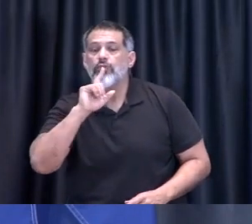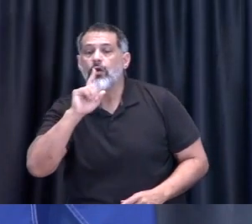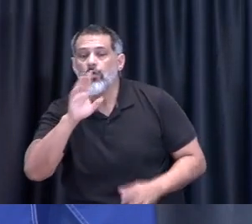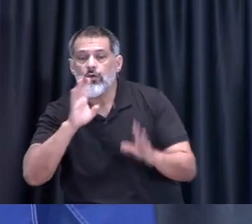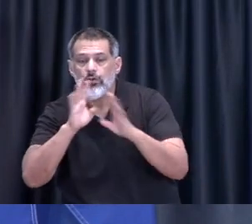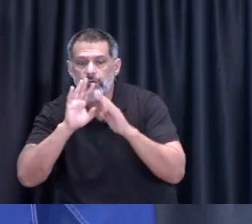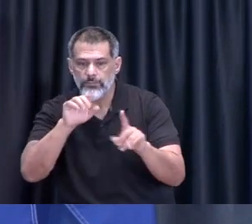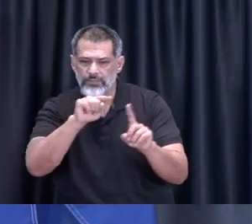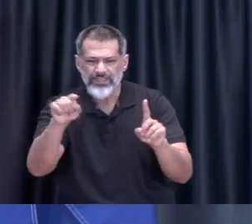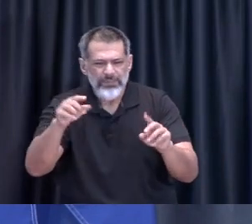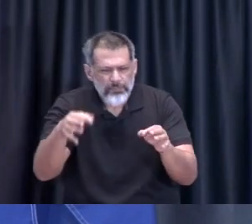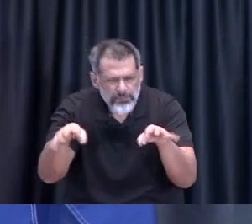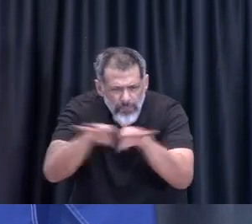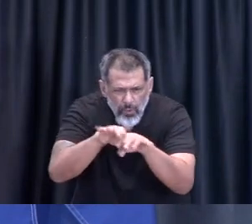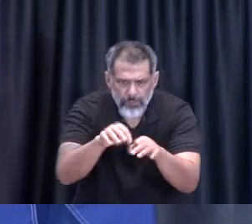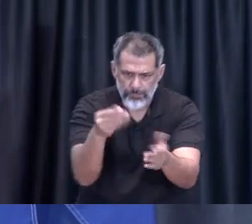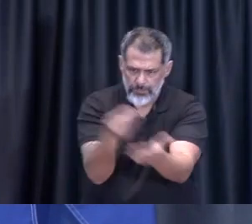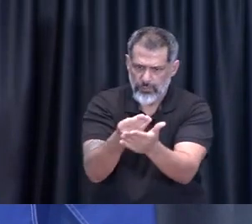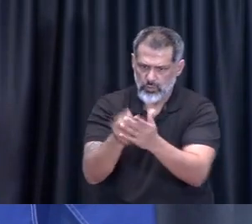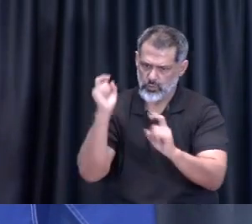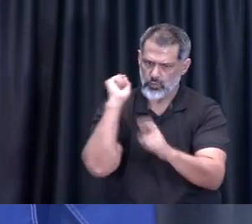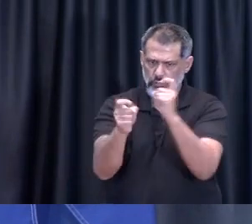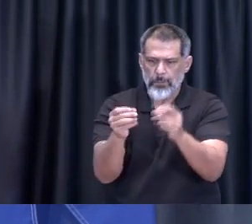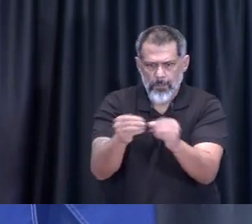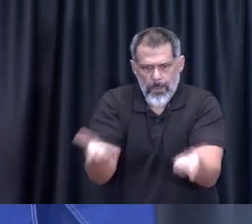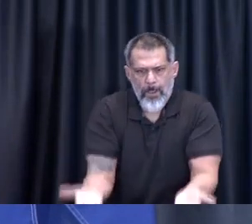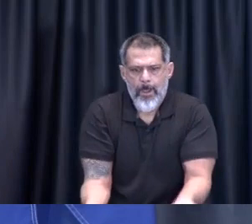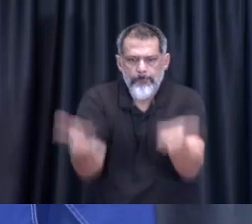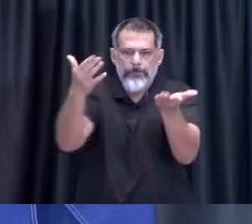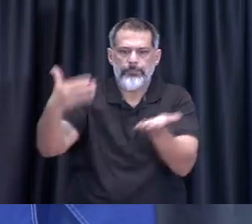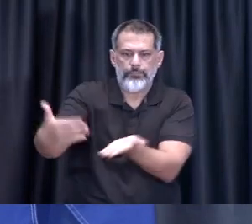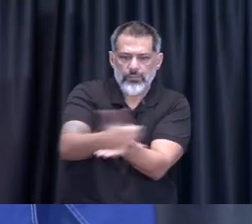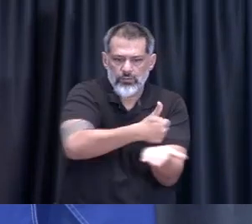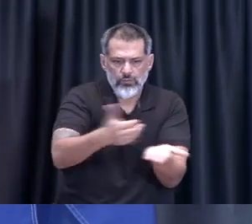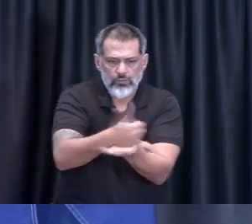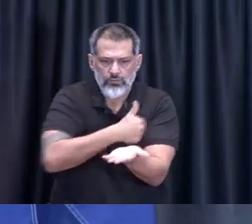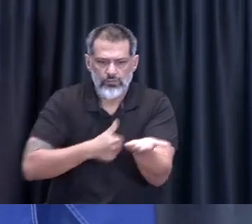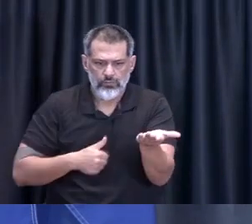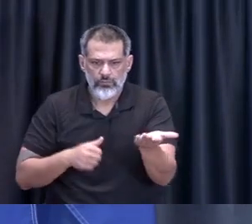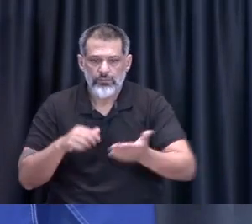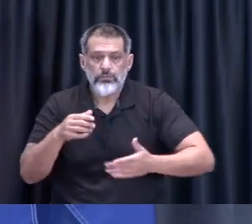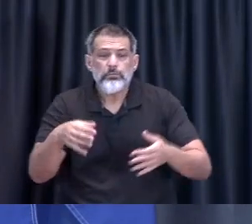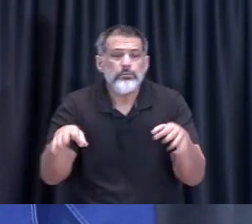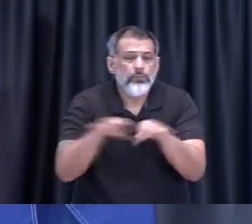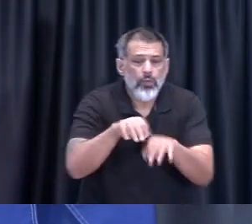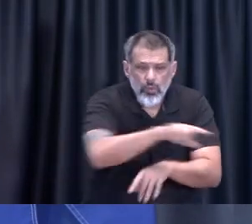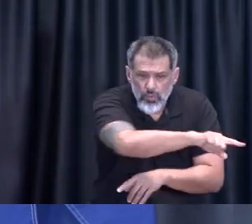needed money for mental health in Canada. Let's also do our part to make conversations about mental health and